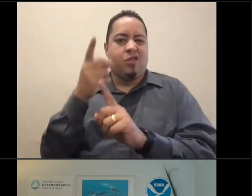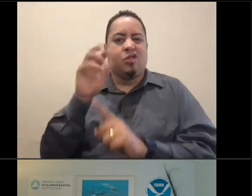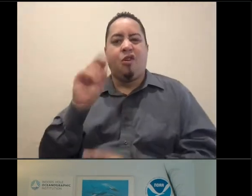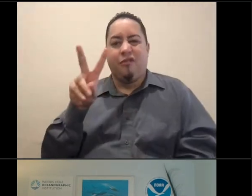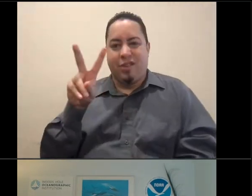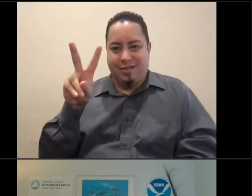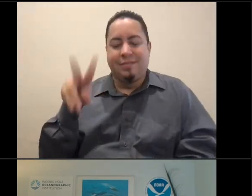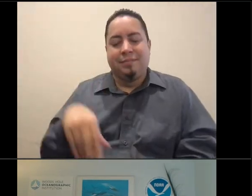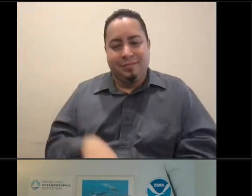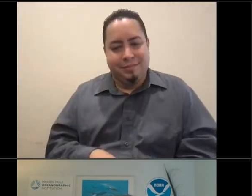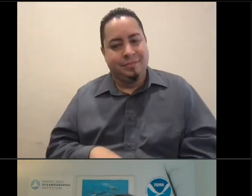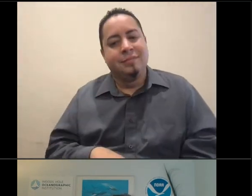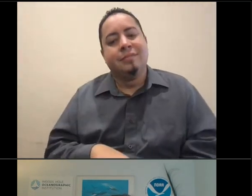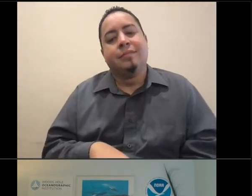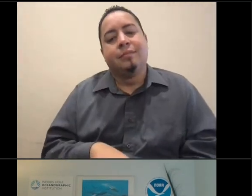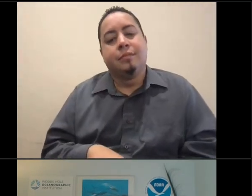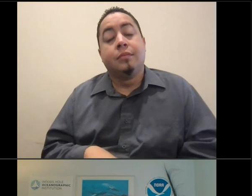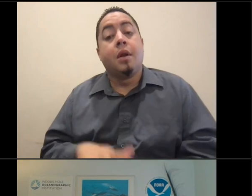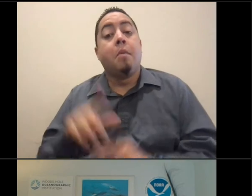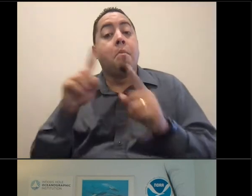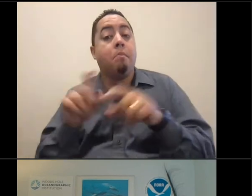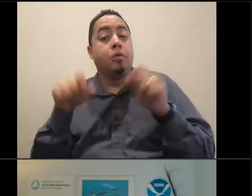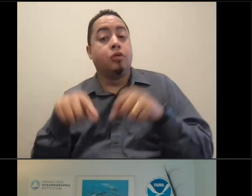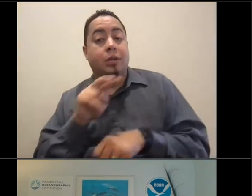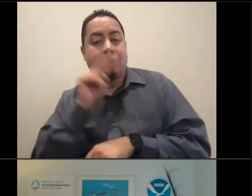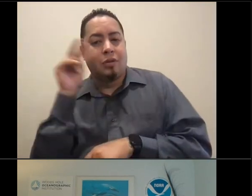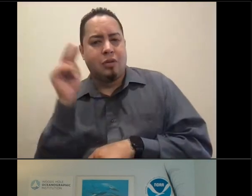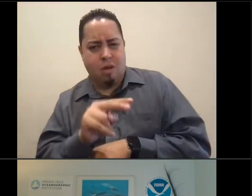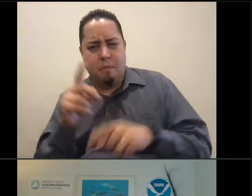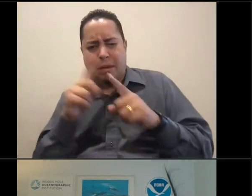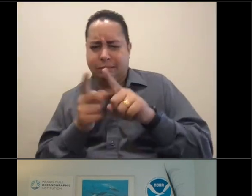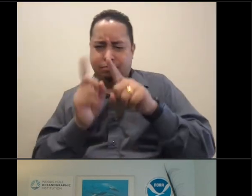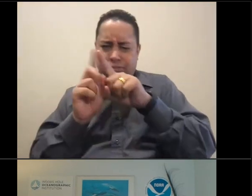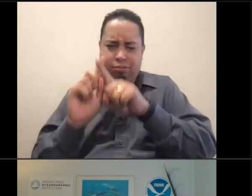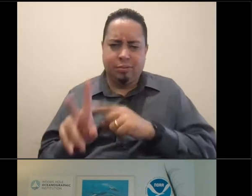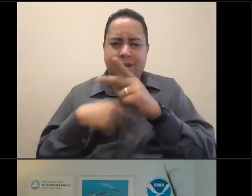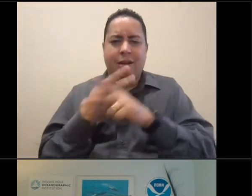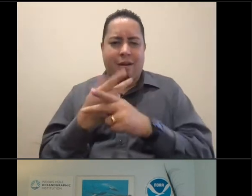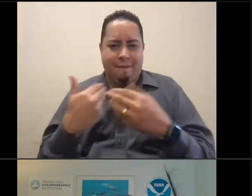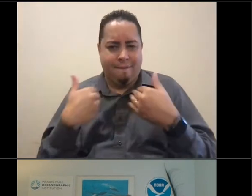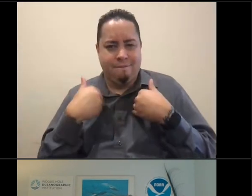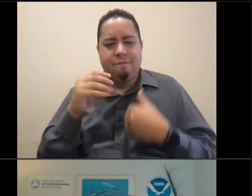So you can go ahead and look up, and you'll see there are many different kinds of ROVs. So I encourage you to do that.